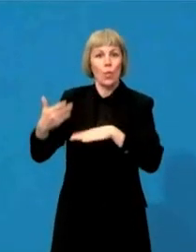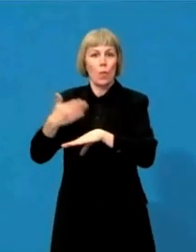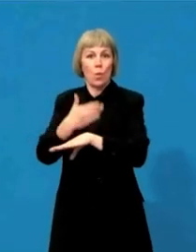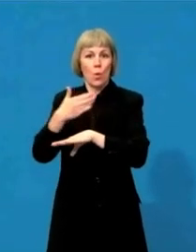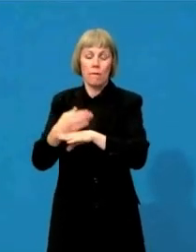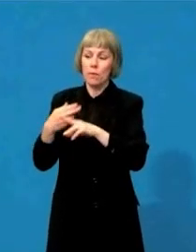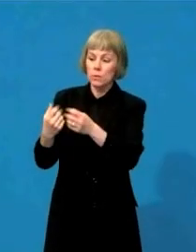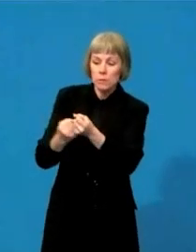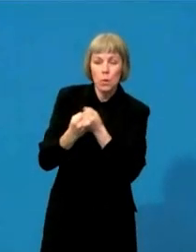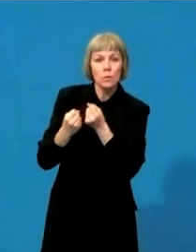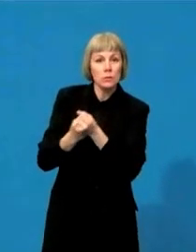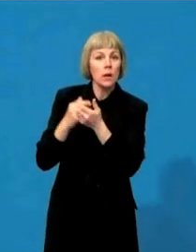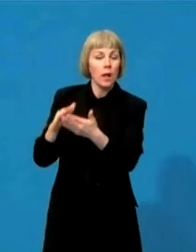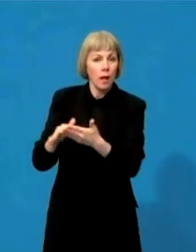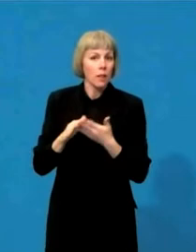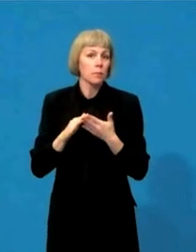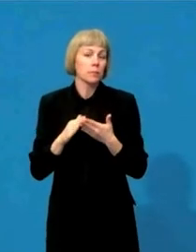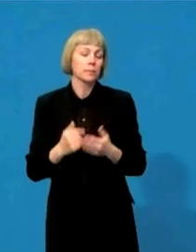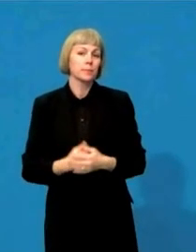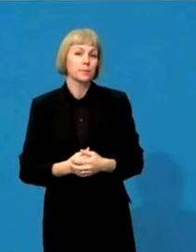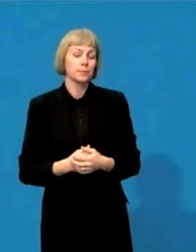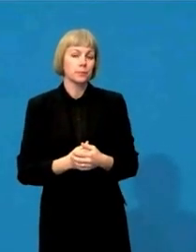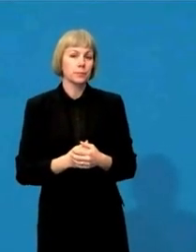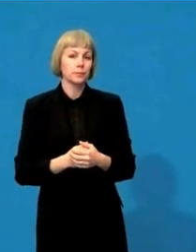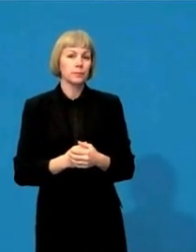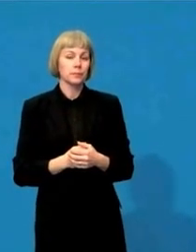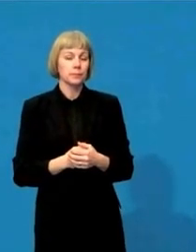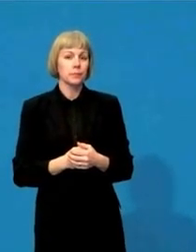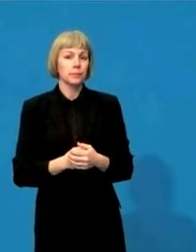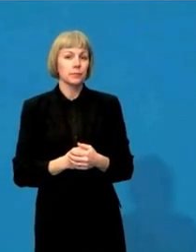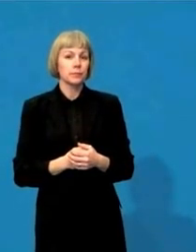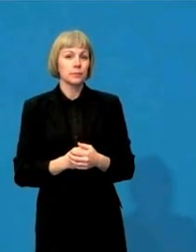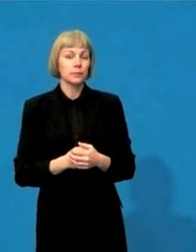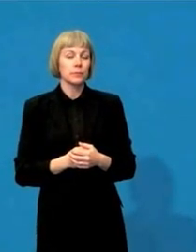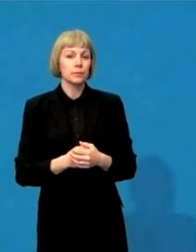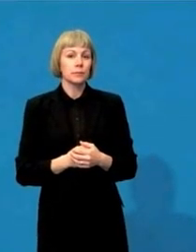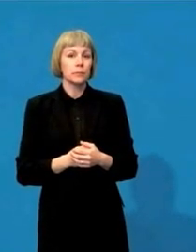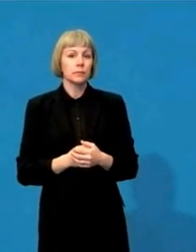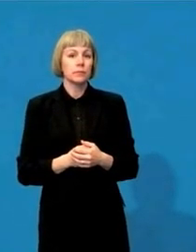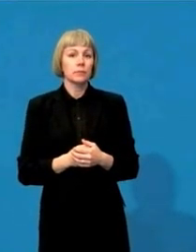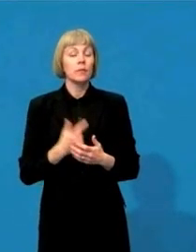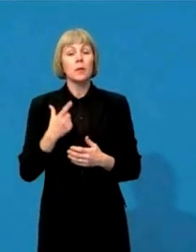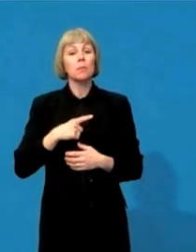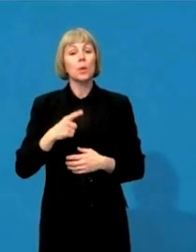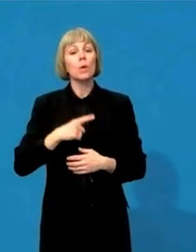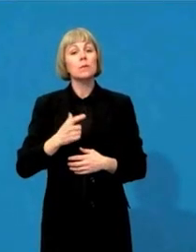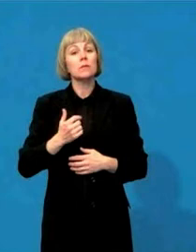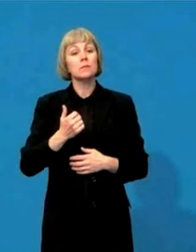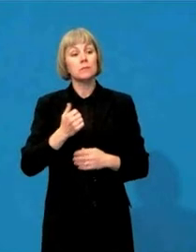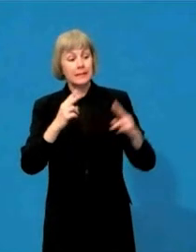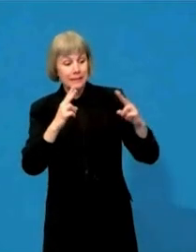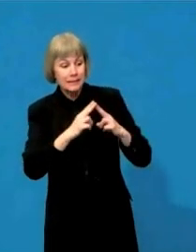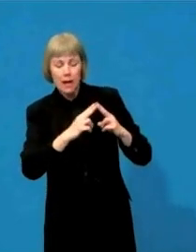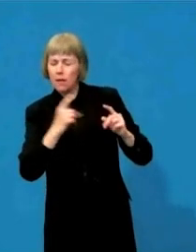a disability. Because we live so remote, one of the things I did talk about - whilst I